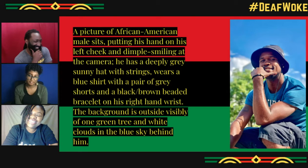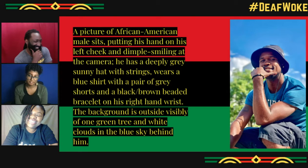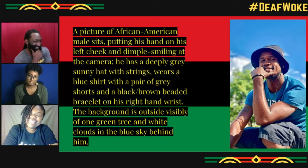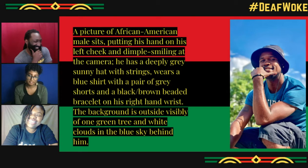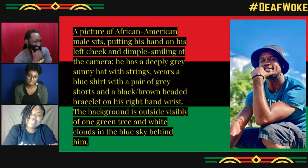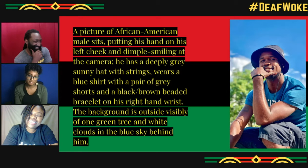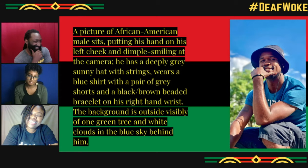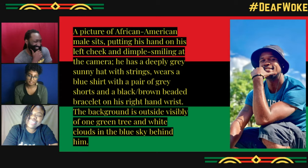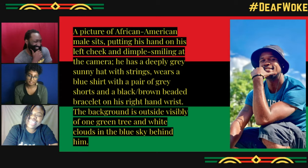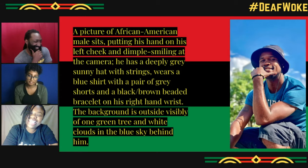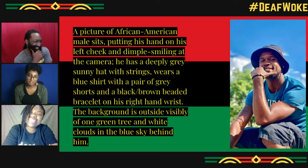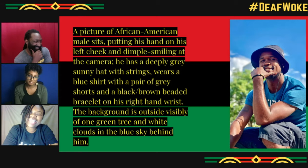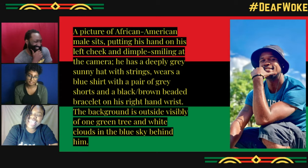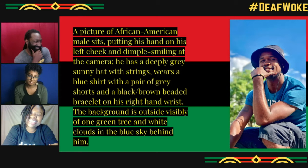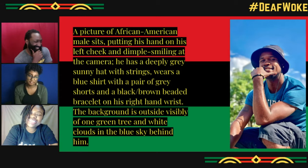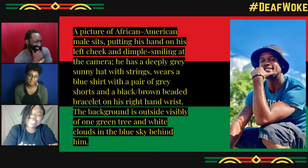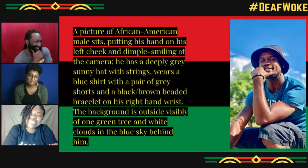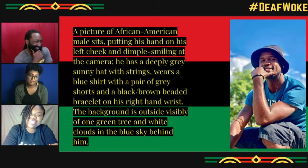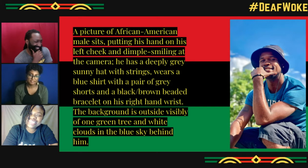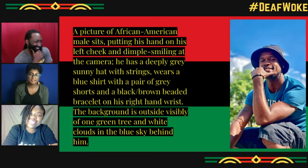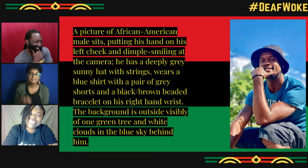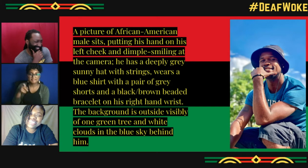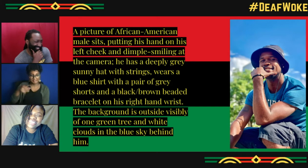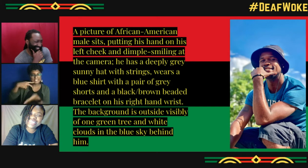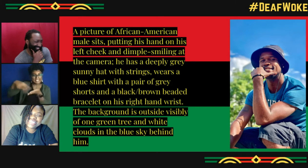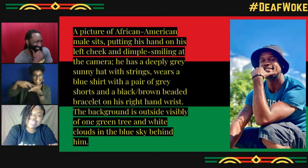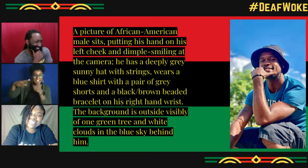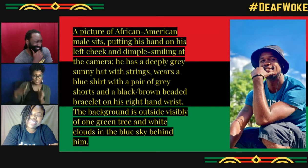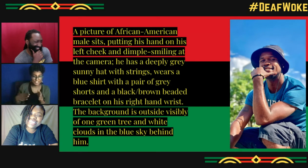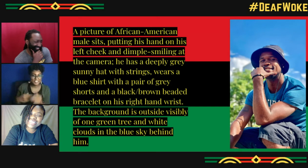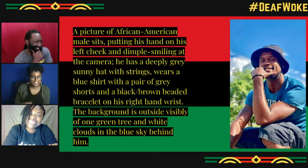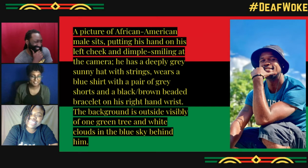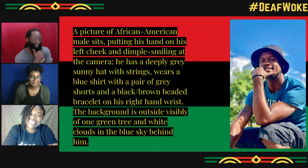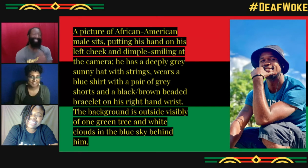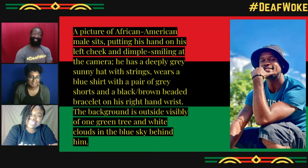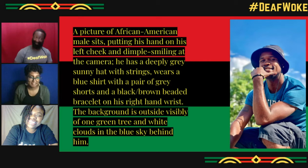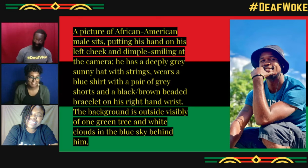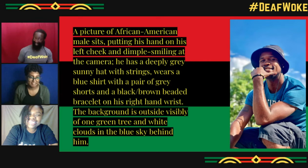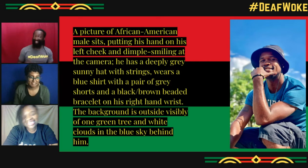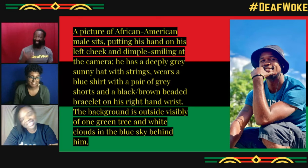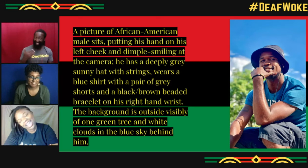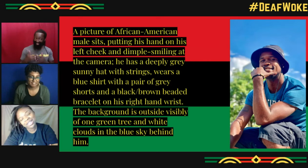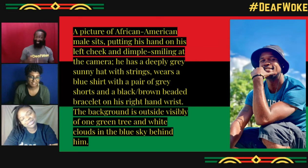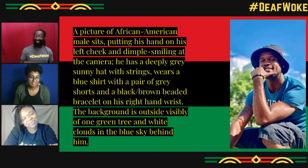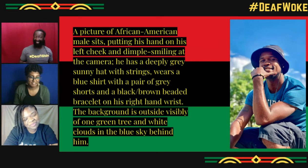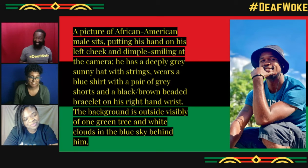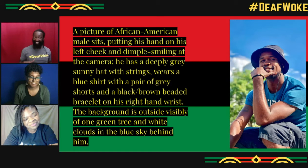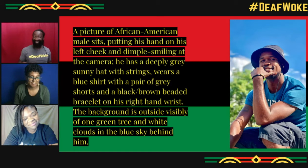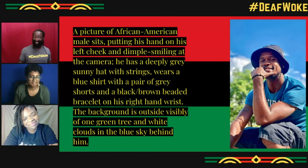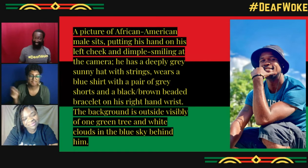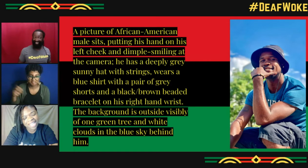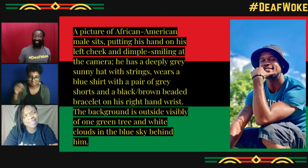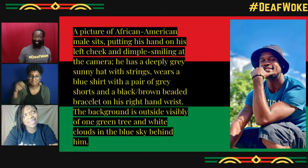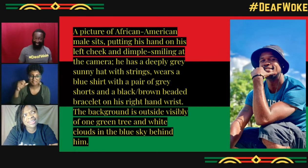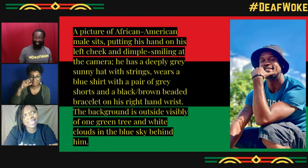Who is he? He's is a dancer, yeah. Close.